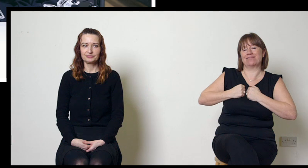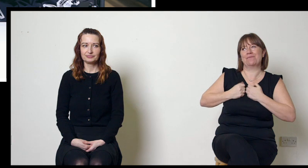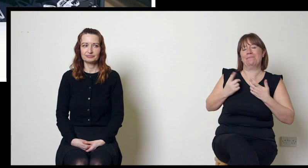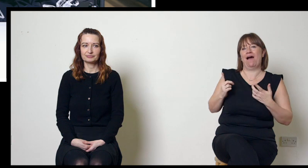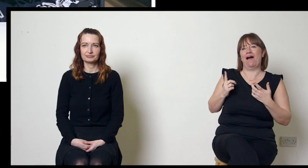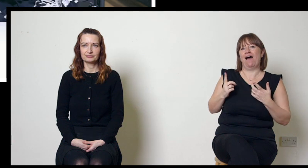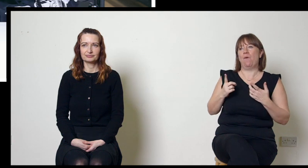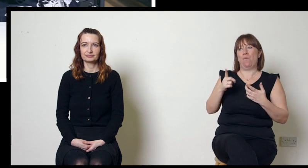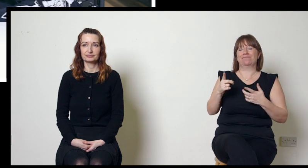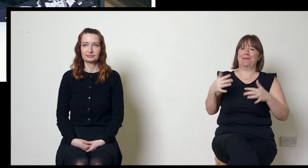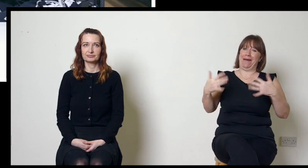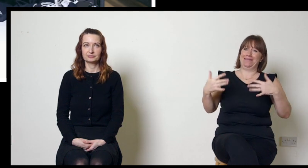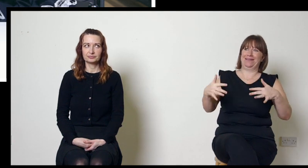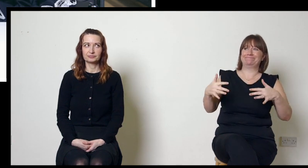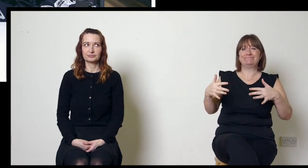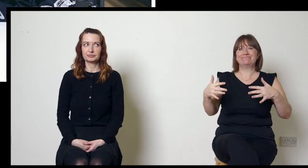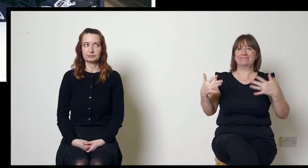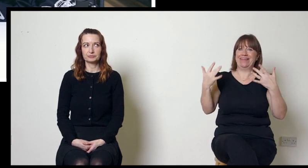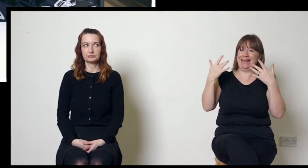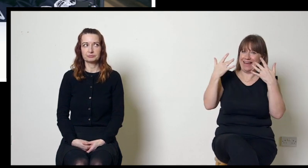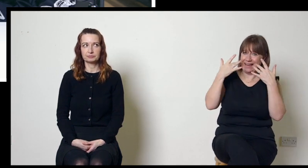I think what it shows, though, is that the interest